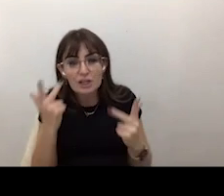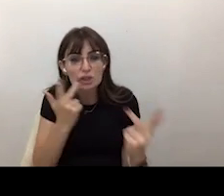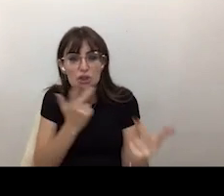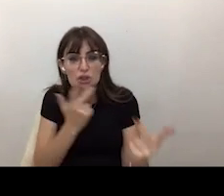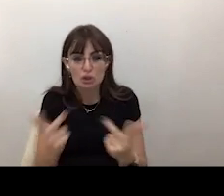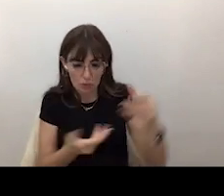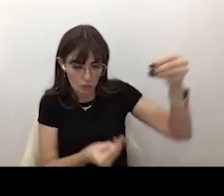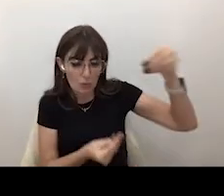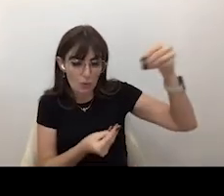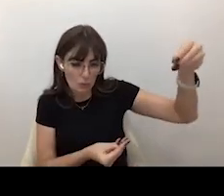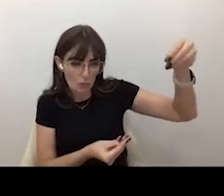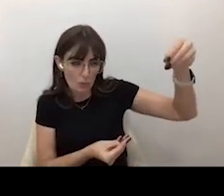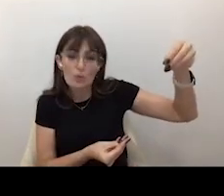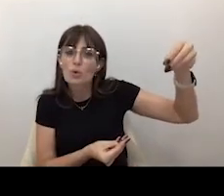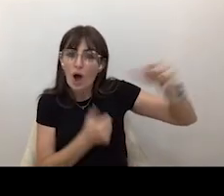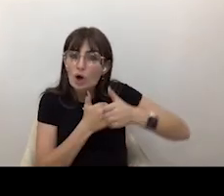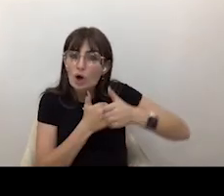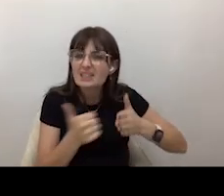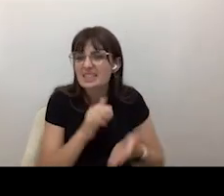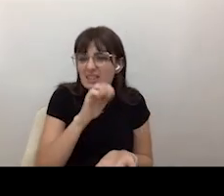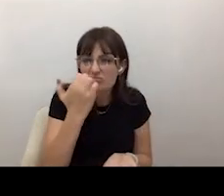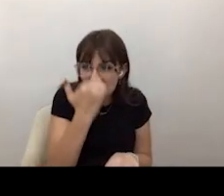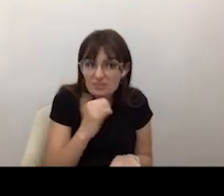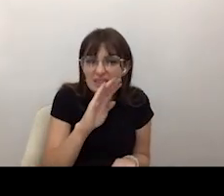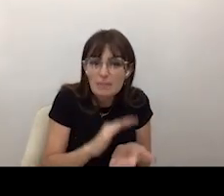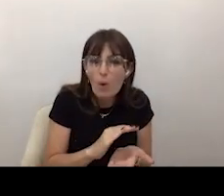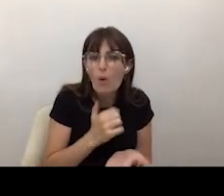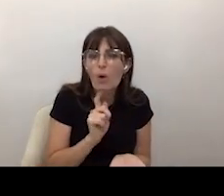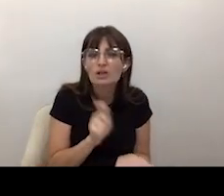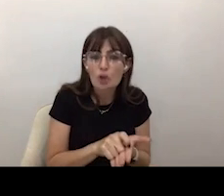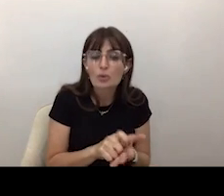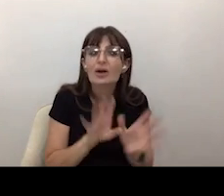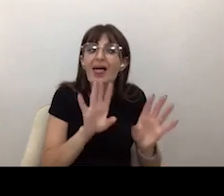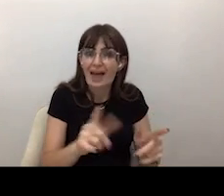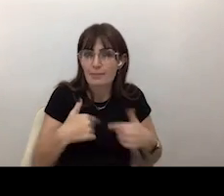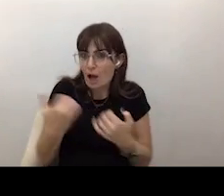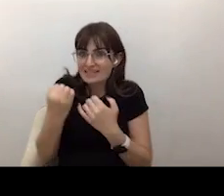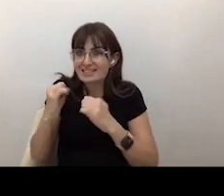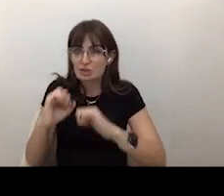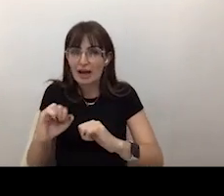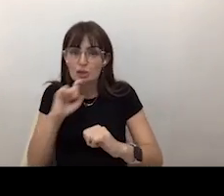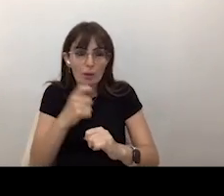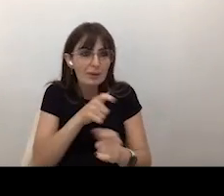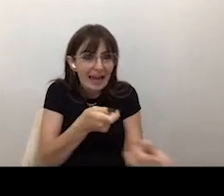have consistent small donors, my strategy will be I want to invite them to a monthly